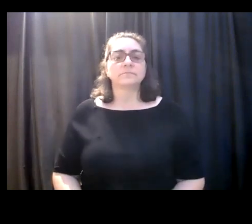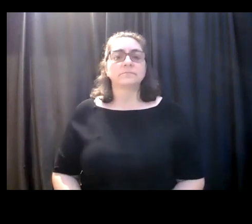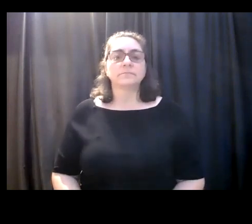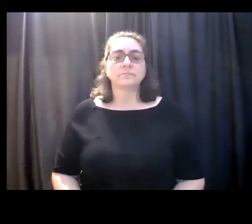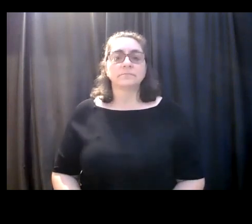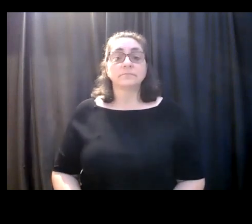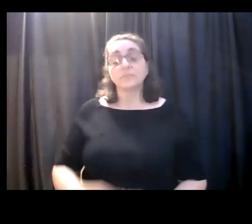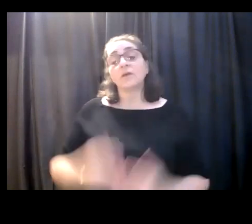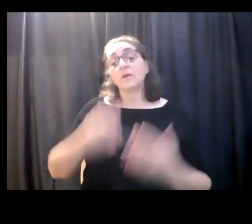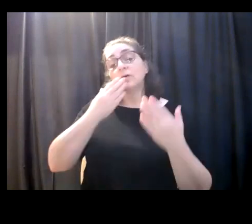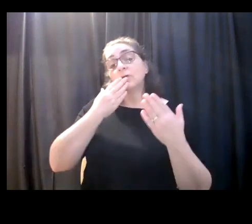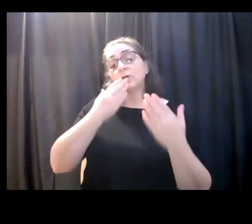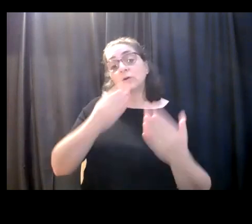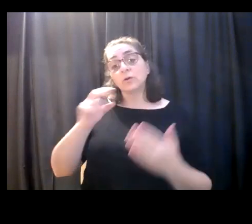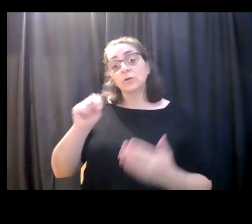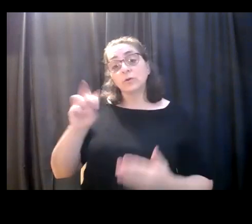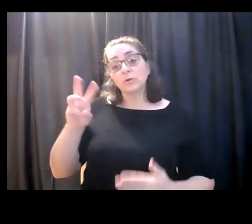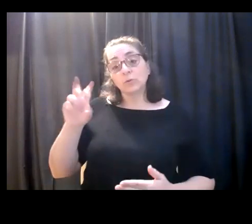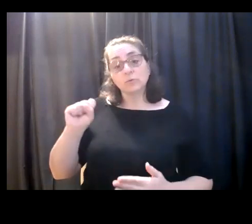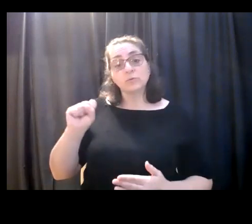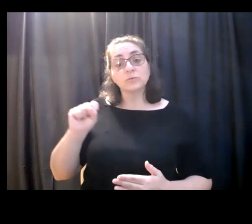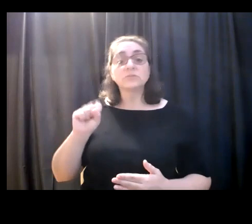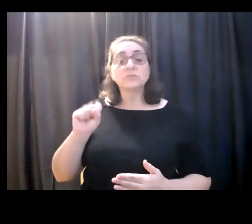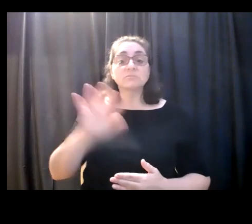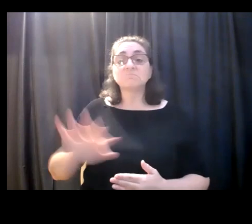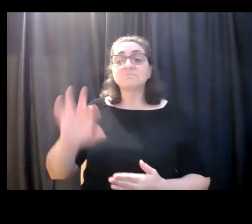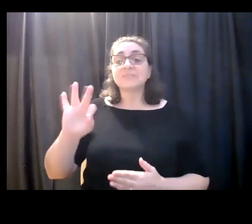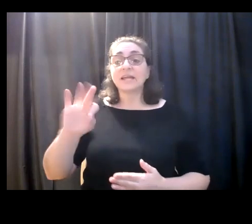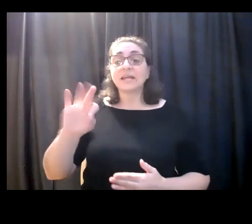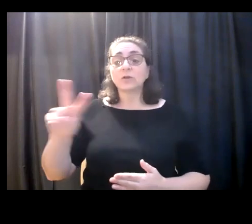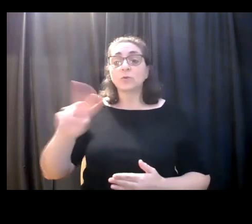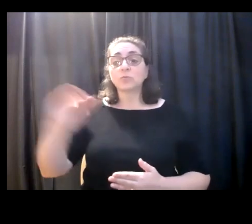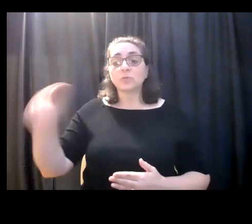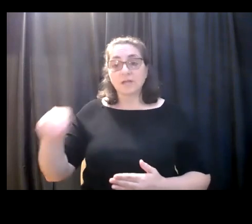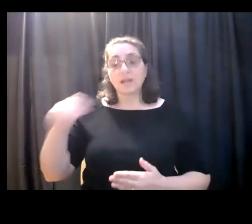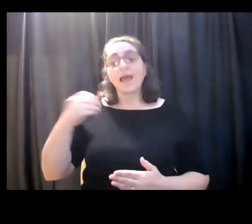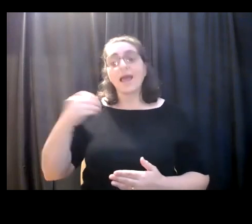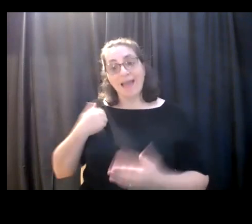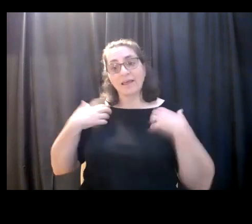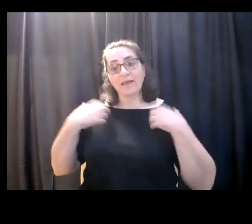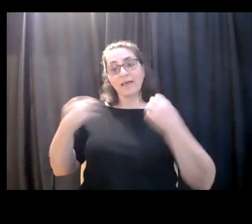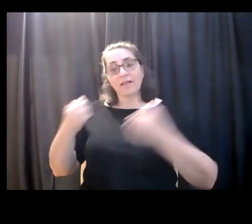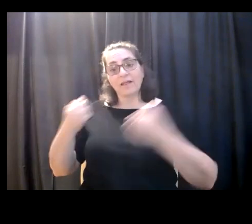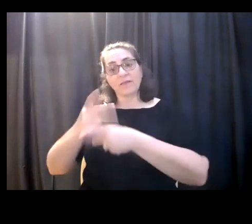brought in, the sign may be removed, or turned around. You may notice new air facility filter